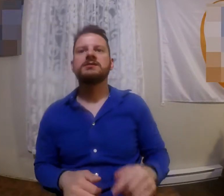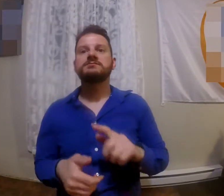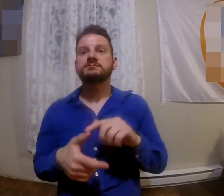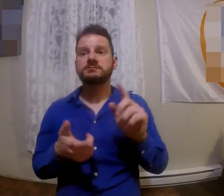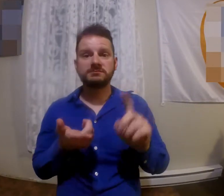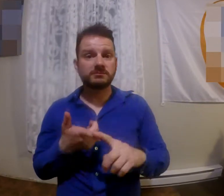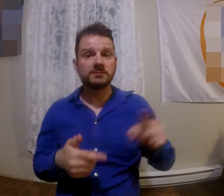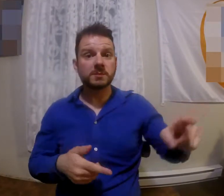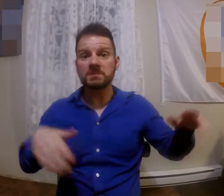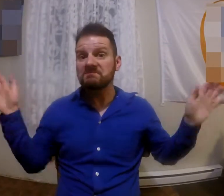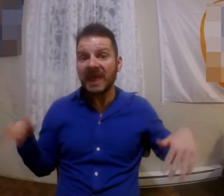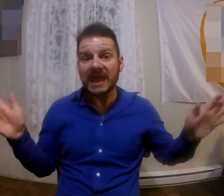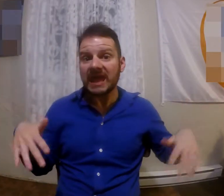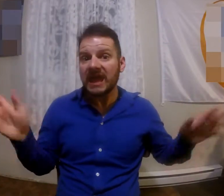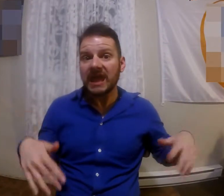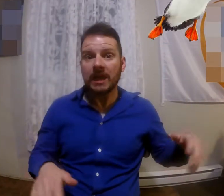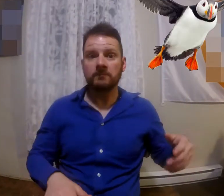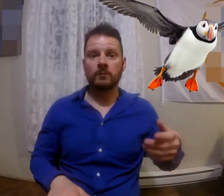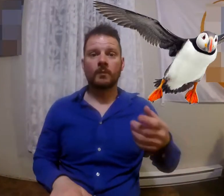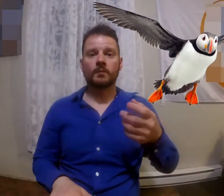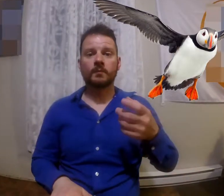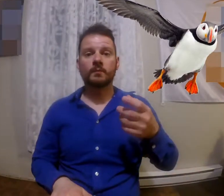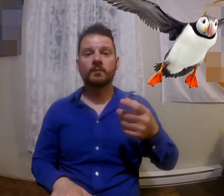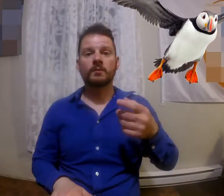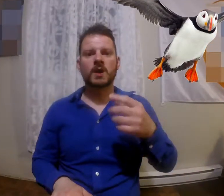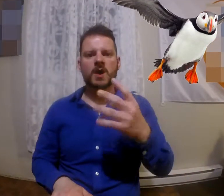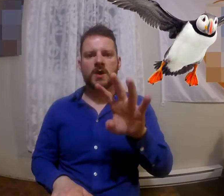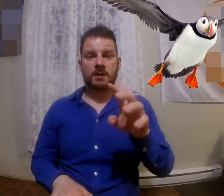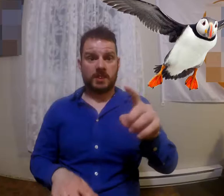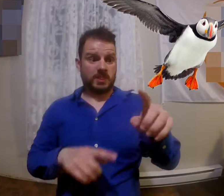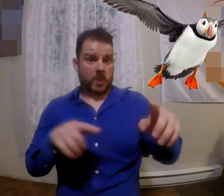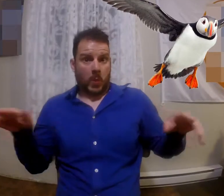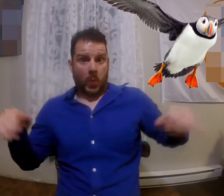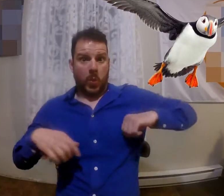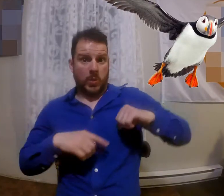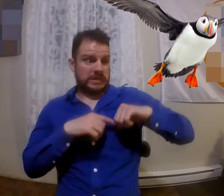Now. How they fly,